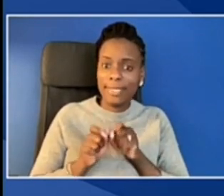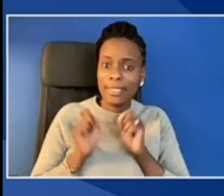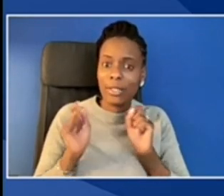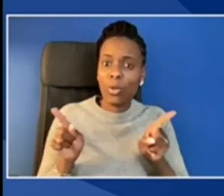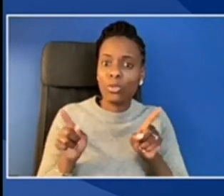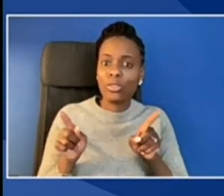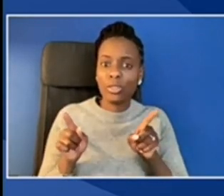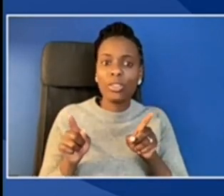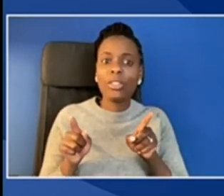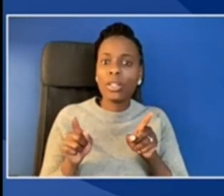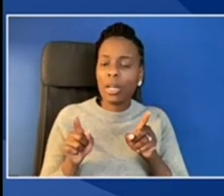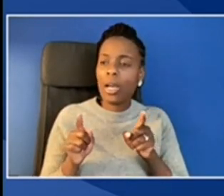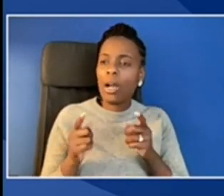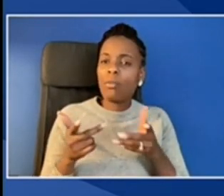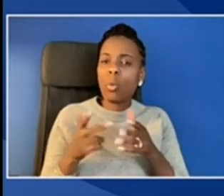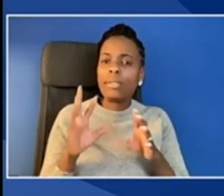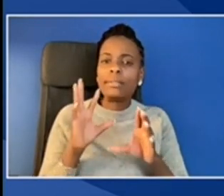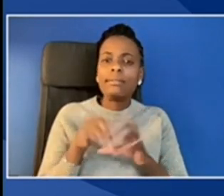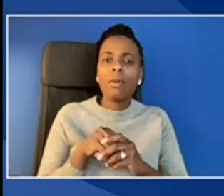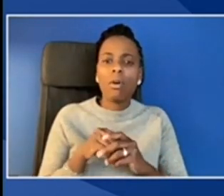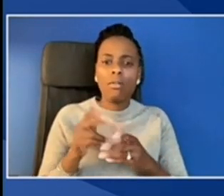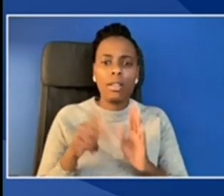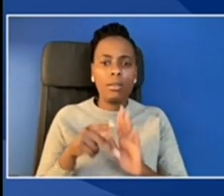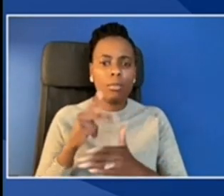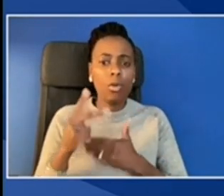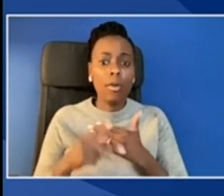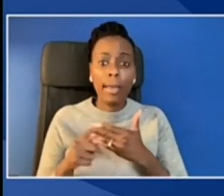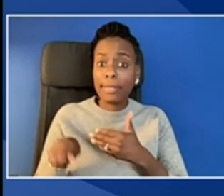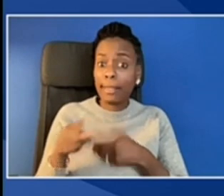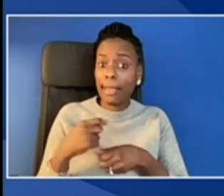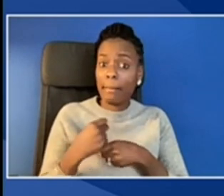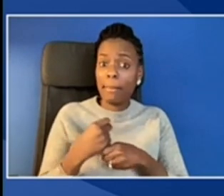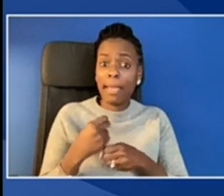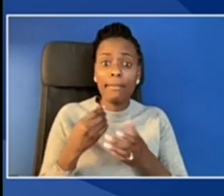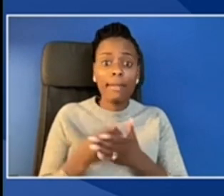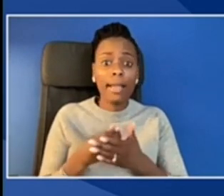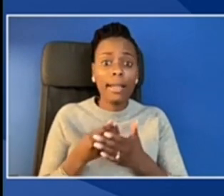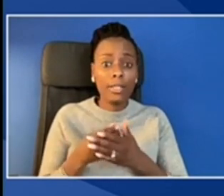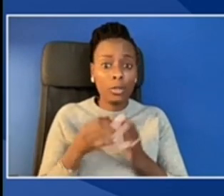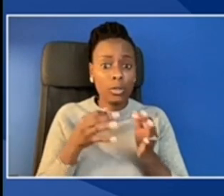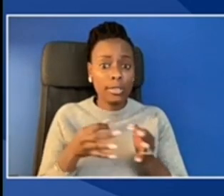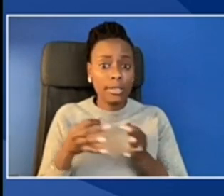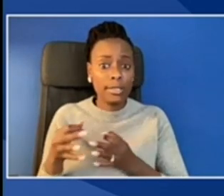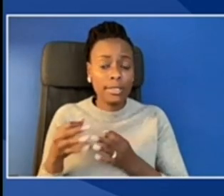these programs. And then they make financial decisions. We have this very issue previously with